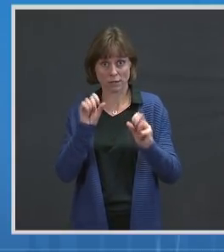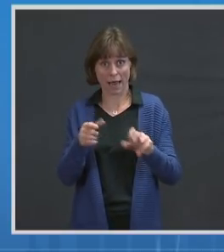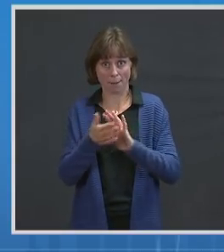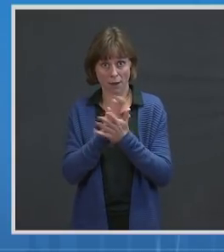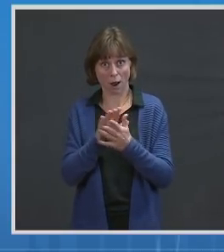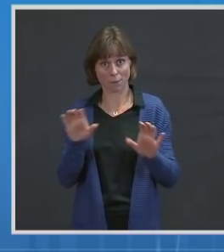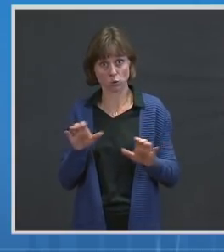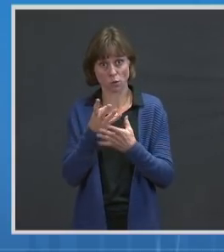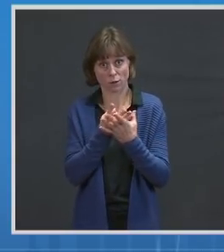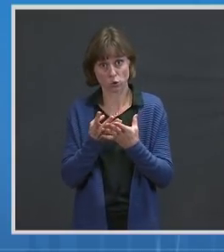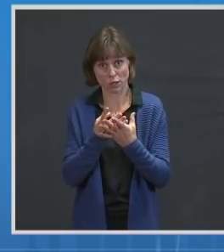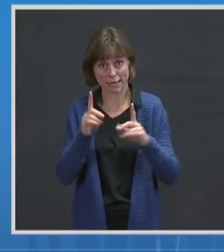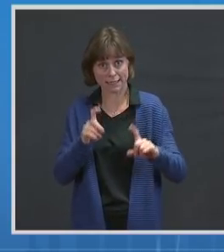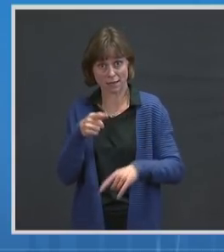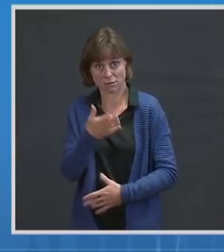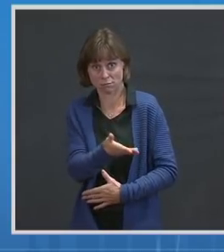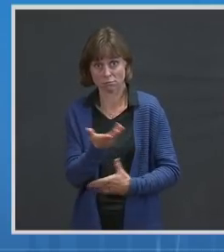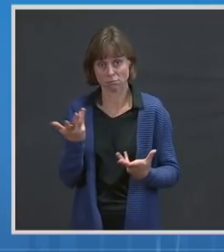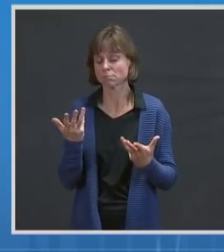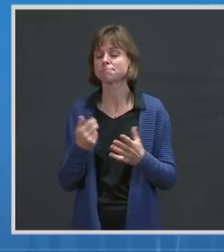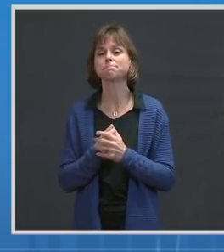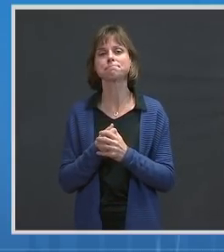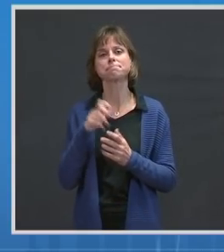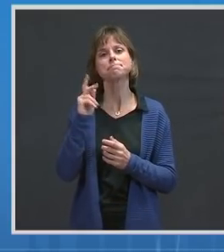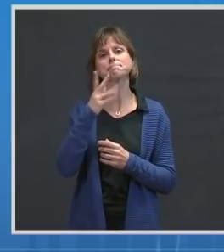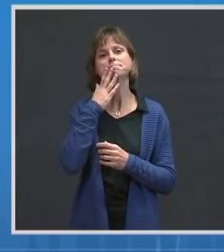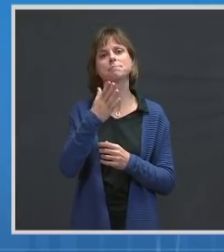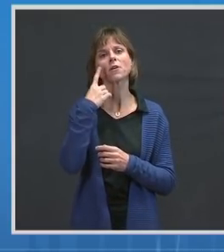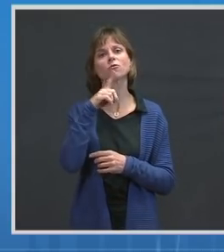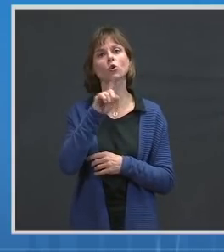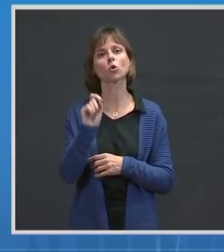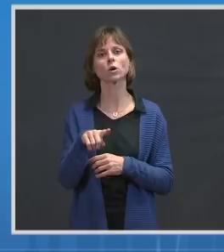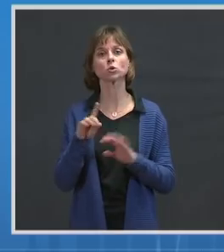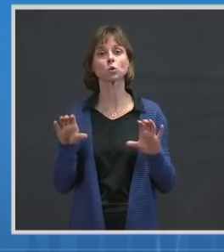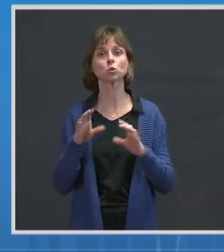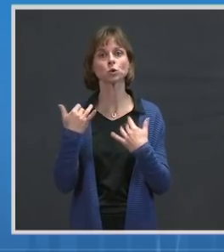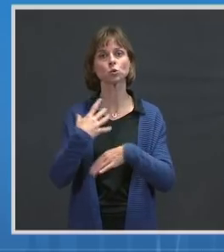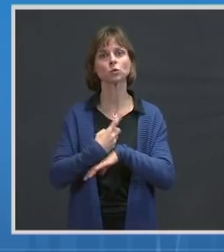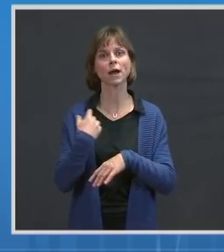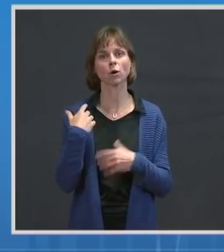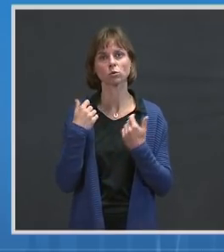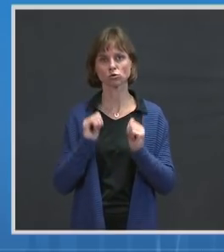Ms. Johnson: Yeah, thank you so much for that question. What we're doing today is trying to take what steps we can